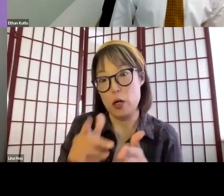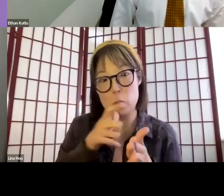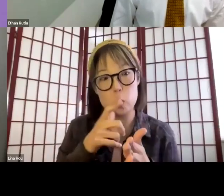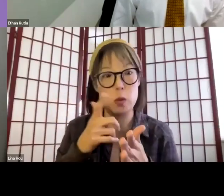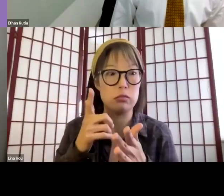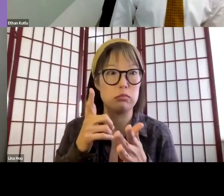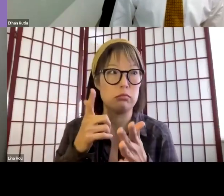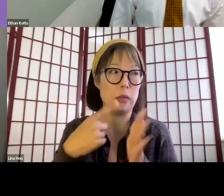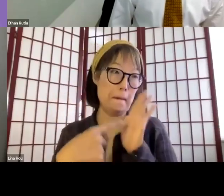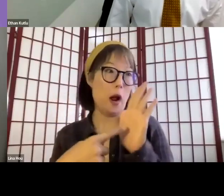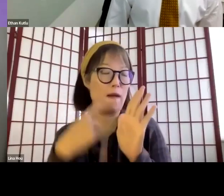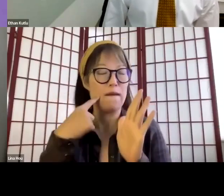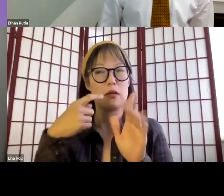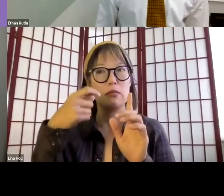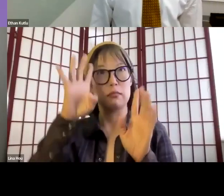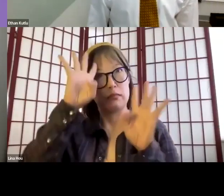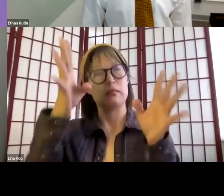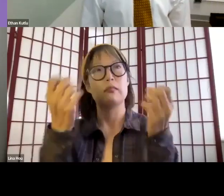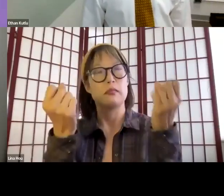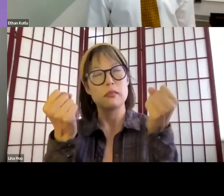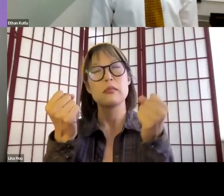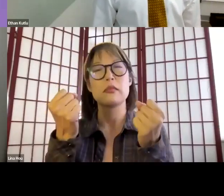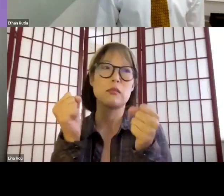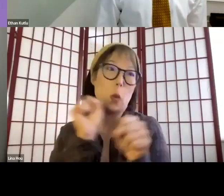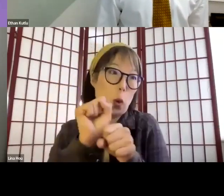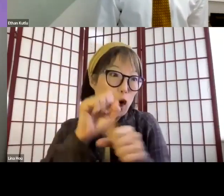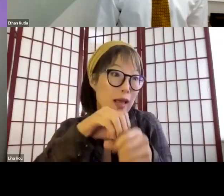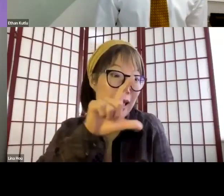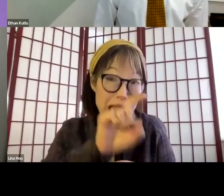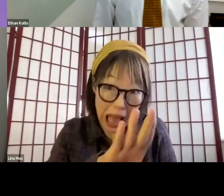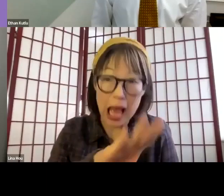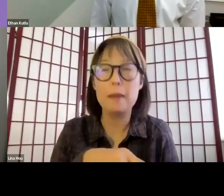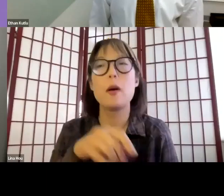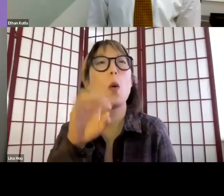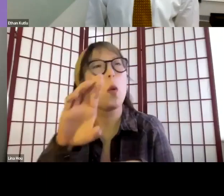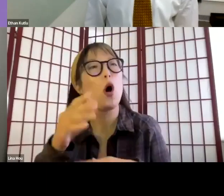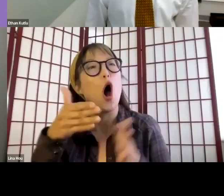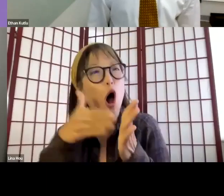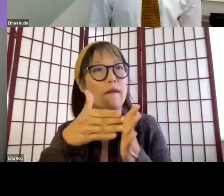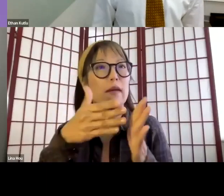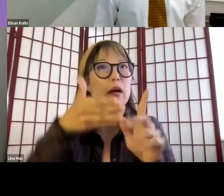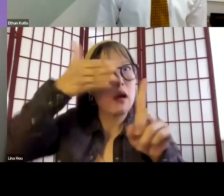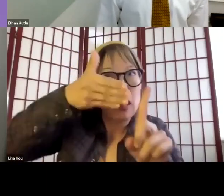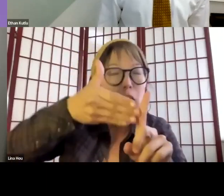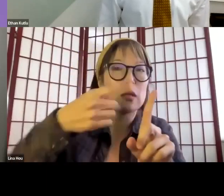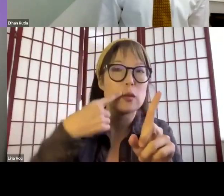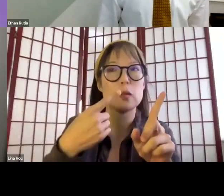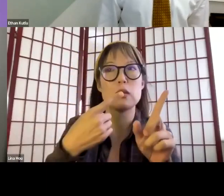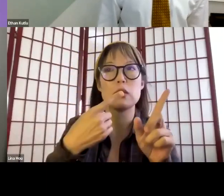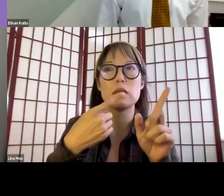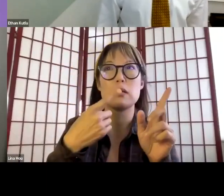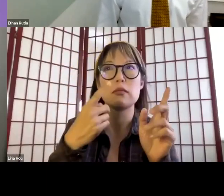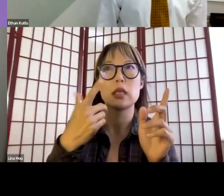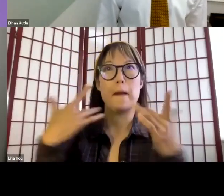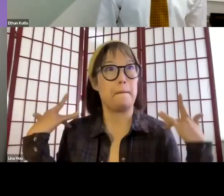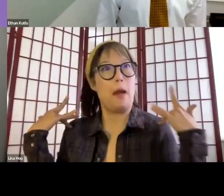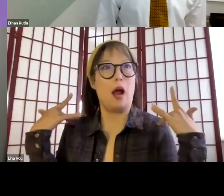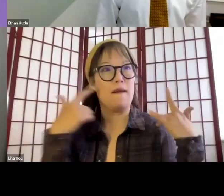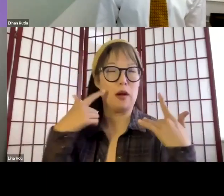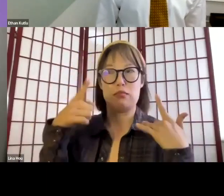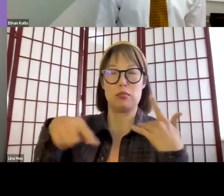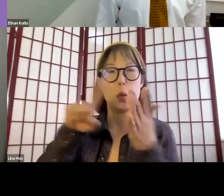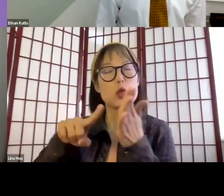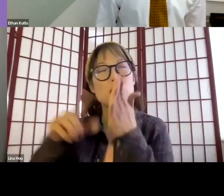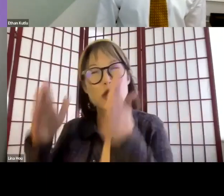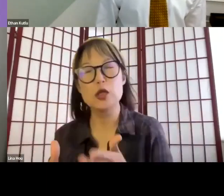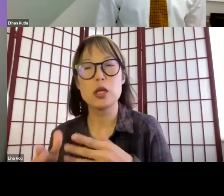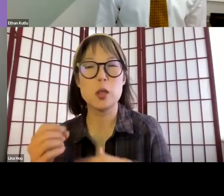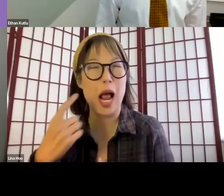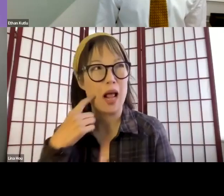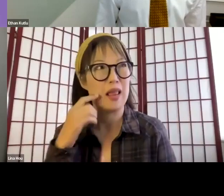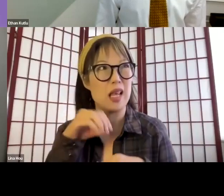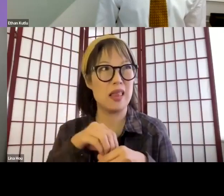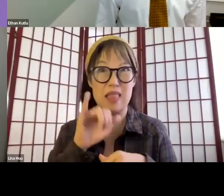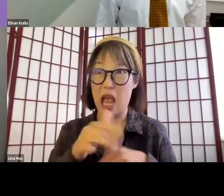But often that person who is the model for this made up signing is done in a lab, or is often someone who is a model, if you will, for the researcher.